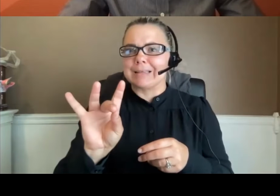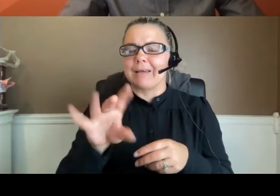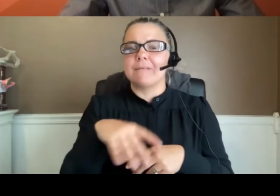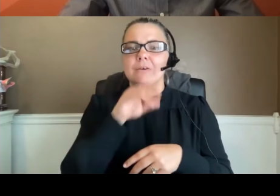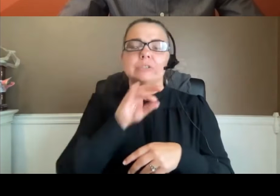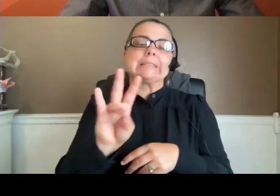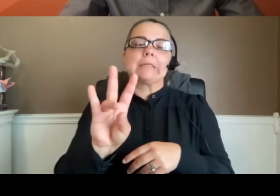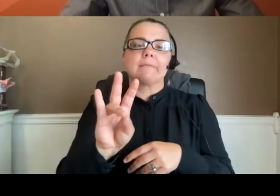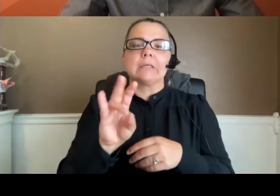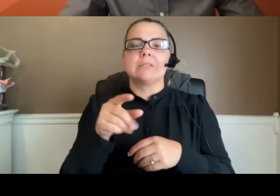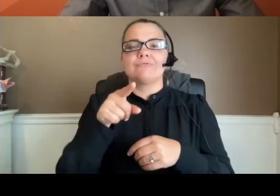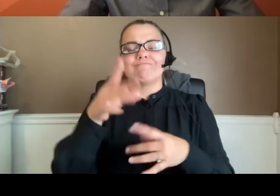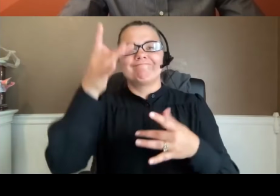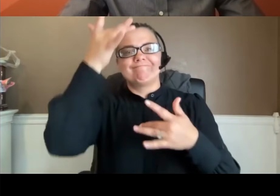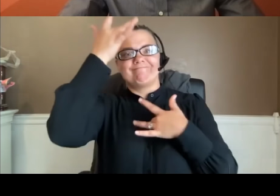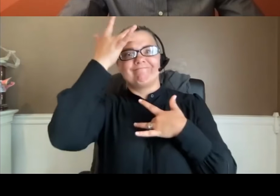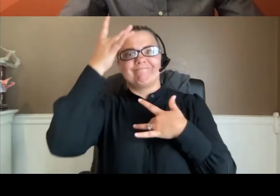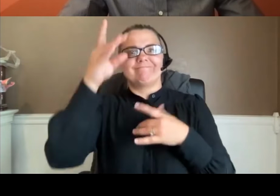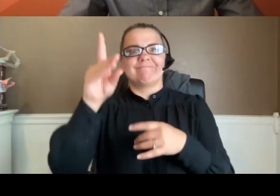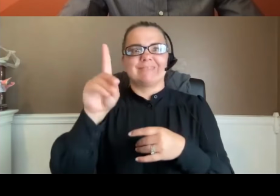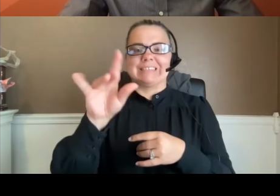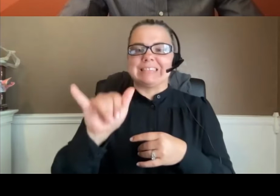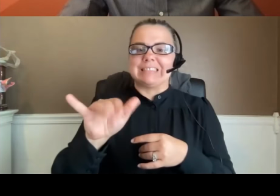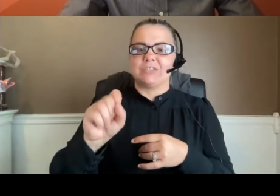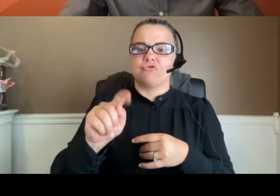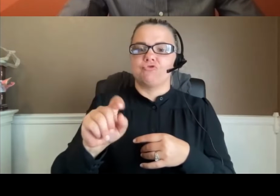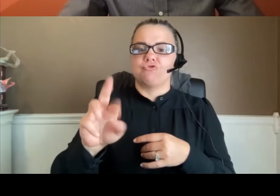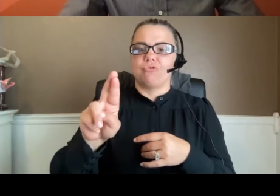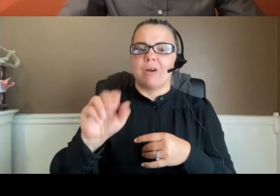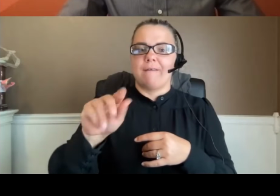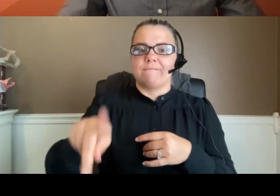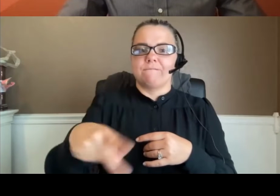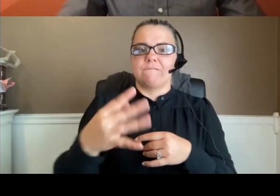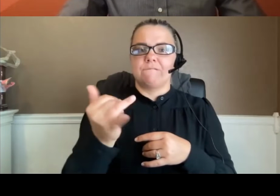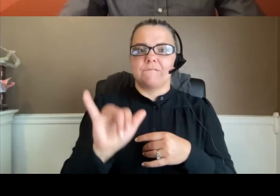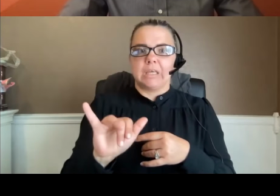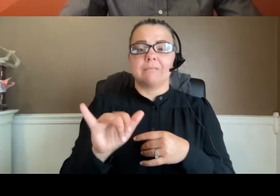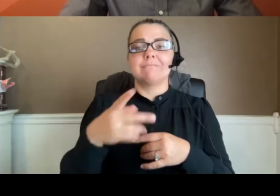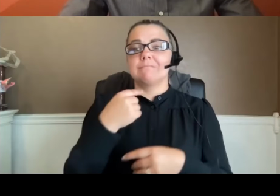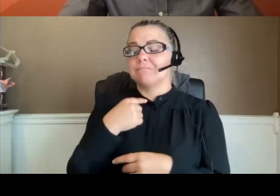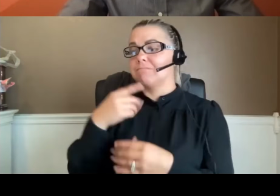cone rod dystrophy. She was told as a young girl that she would not be able to achieve